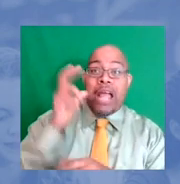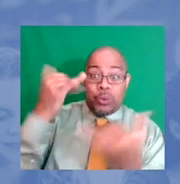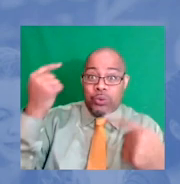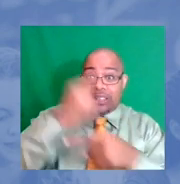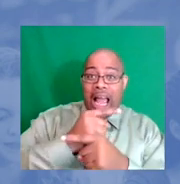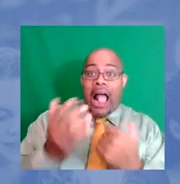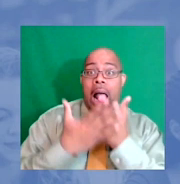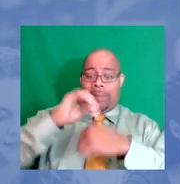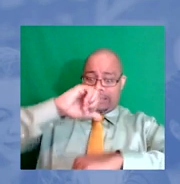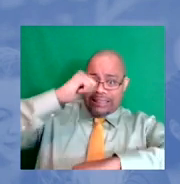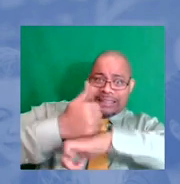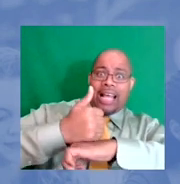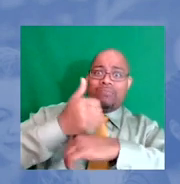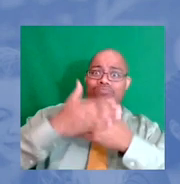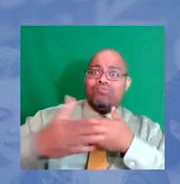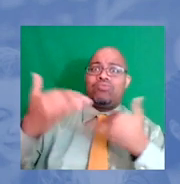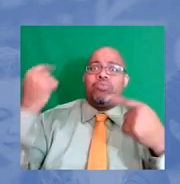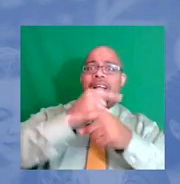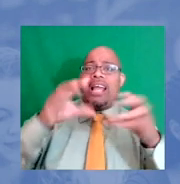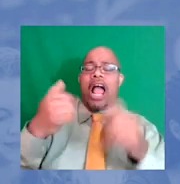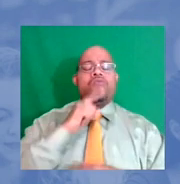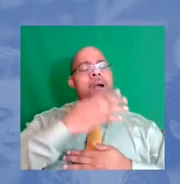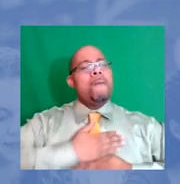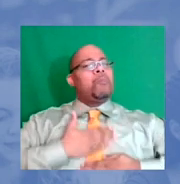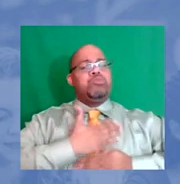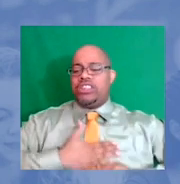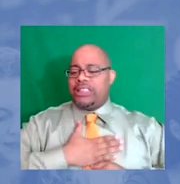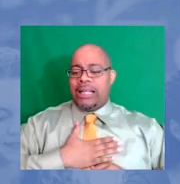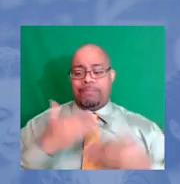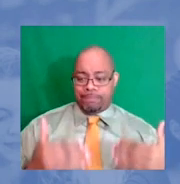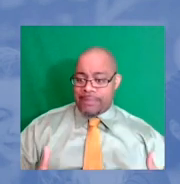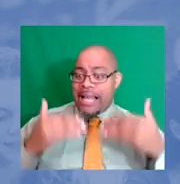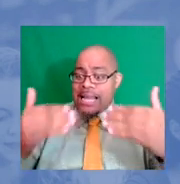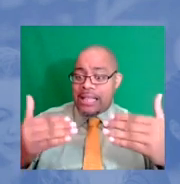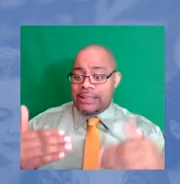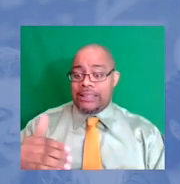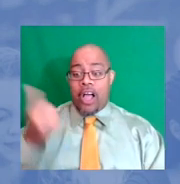TODAY'S GATHERING, I REALLY APPRECIATE THAT. LET ME MOVE ON TO ALEJANDRO AND OLIVIA.